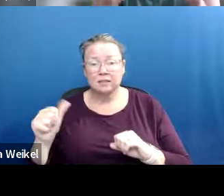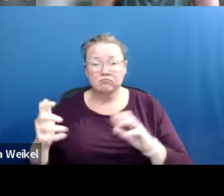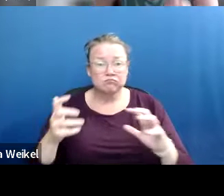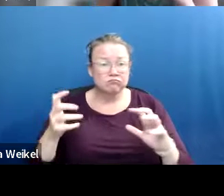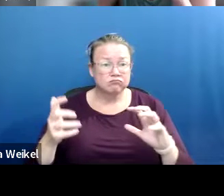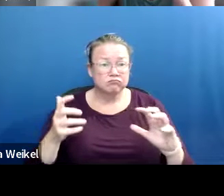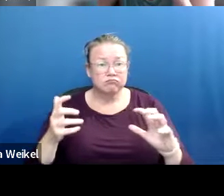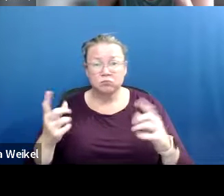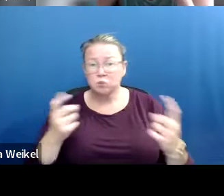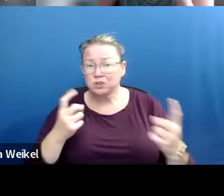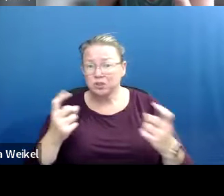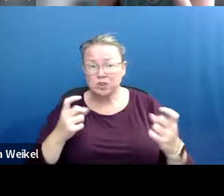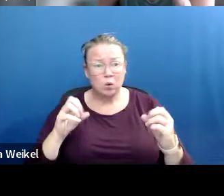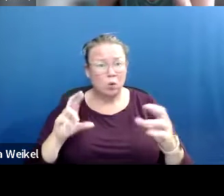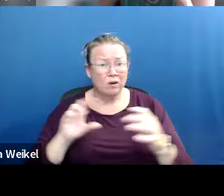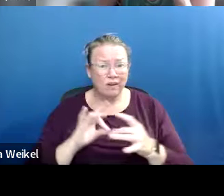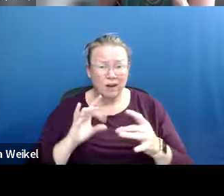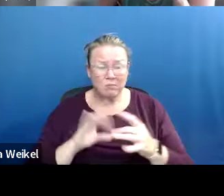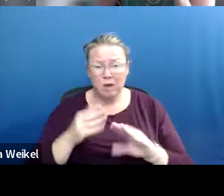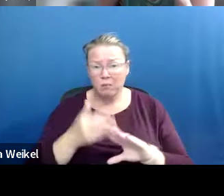Harm (He/Him): questions or comments before we all go.